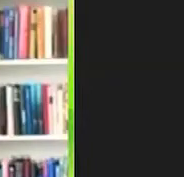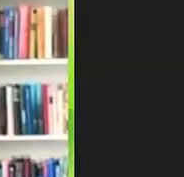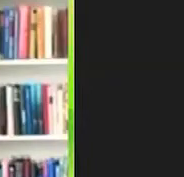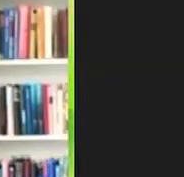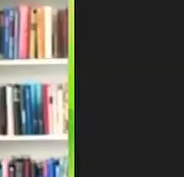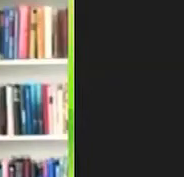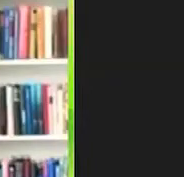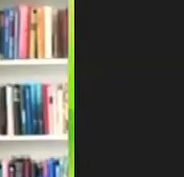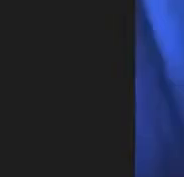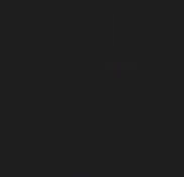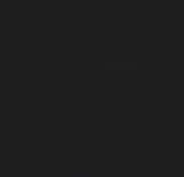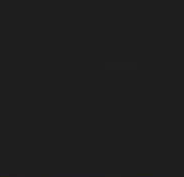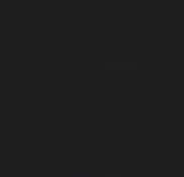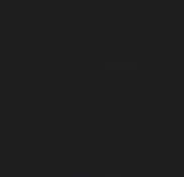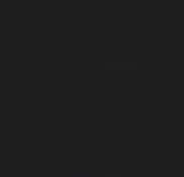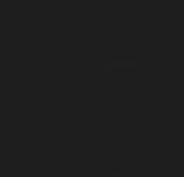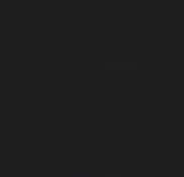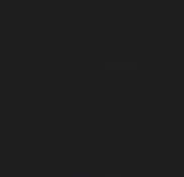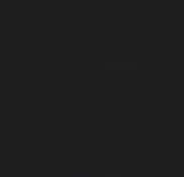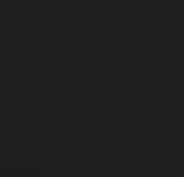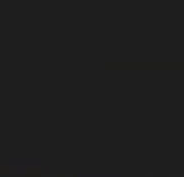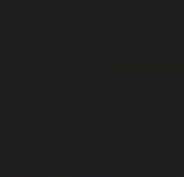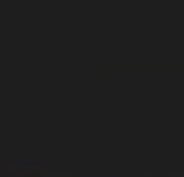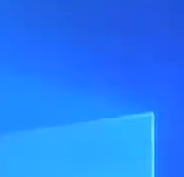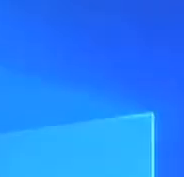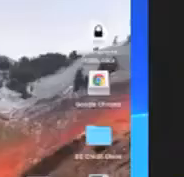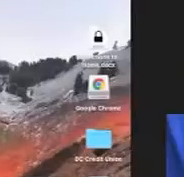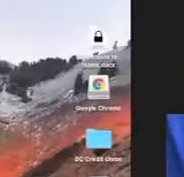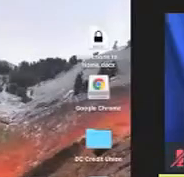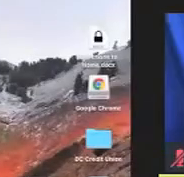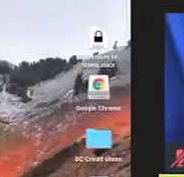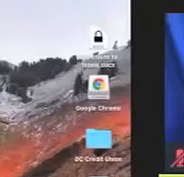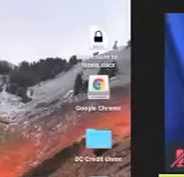Karasch has its headquarters in the Philadelphia area.